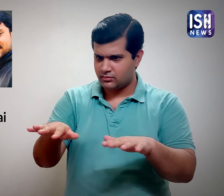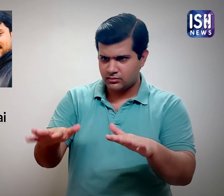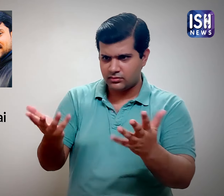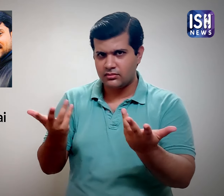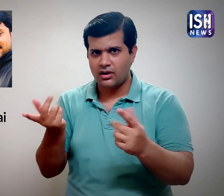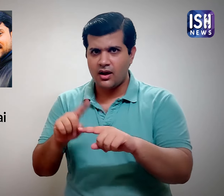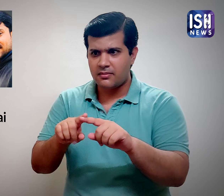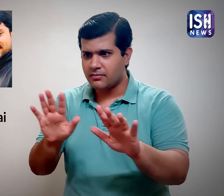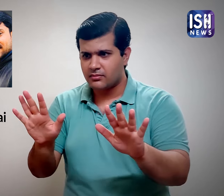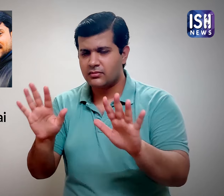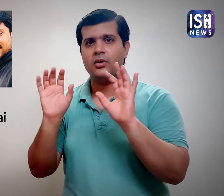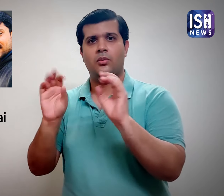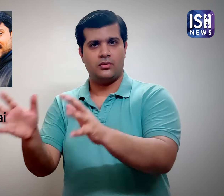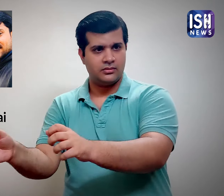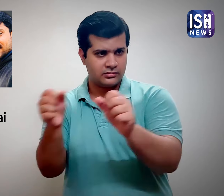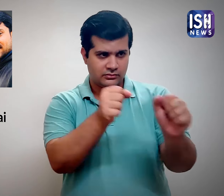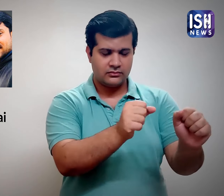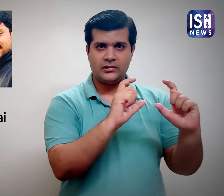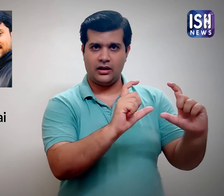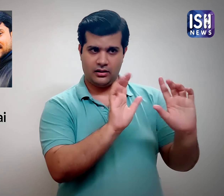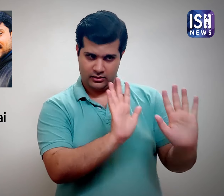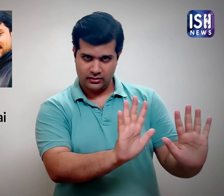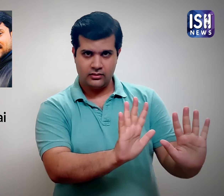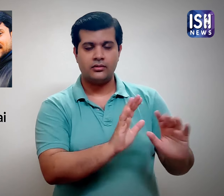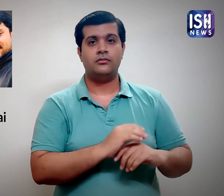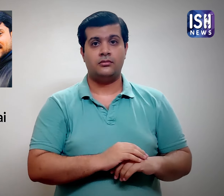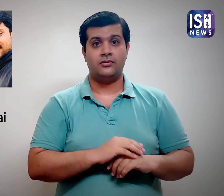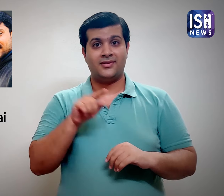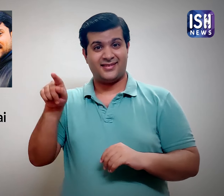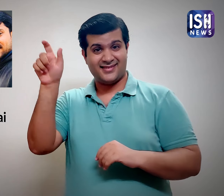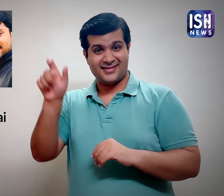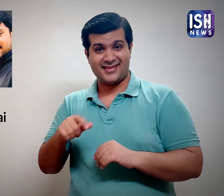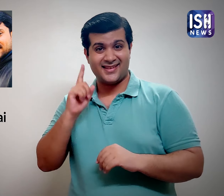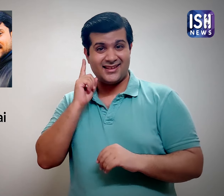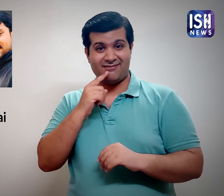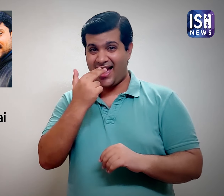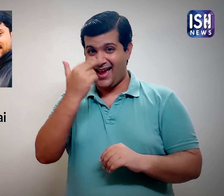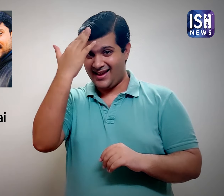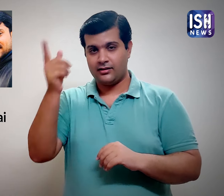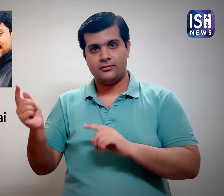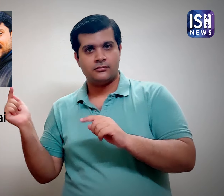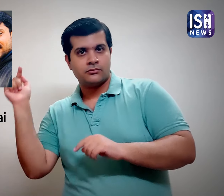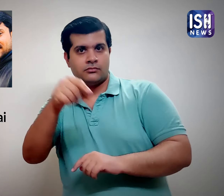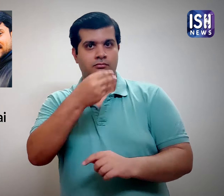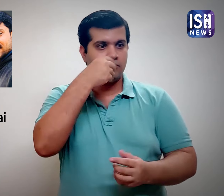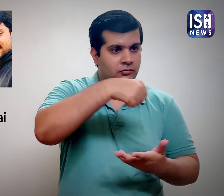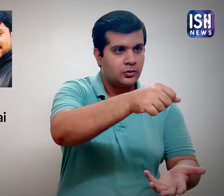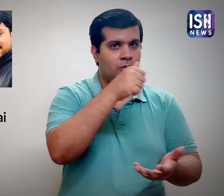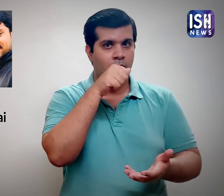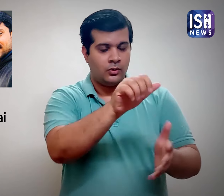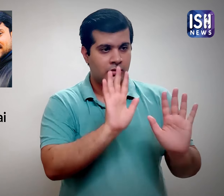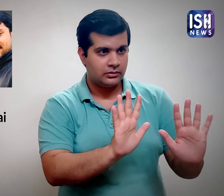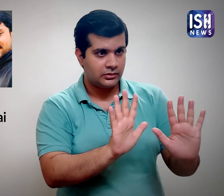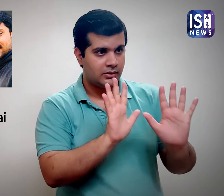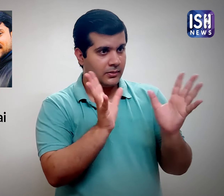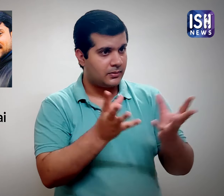They then helped and cared for him. Bablu then arrived at the spot with food and water.